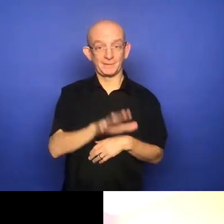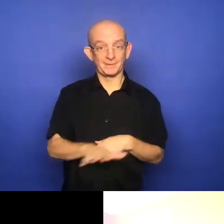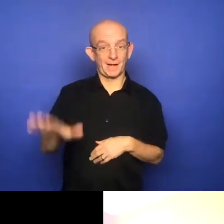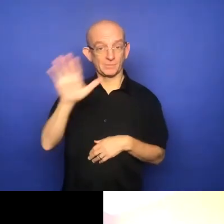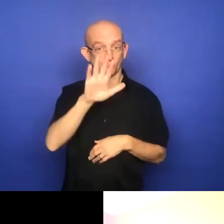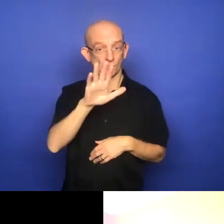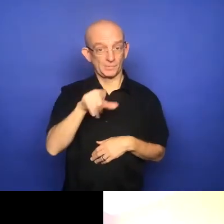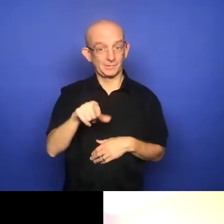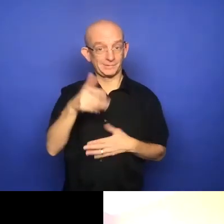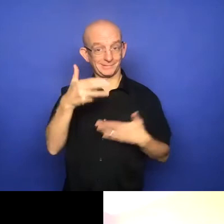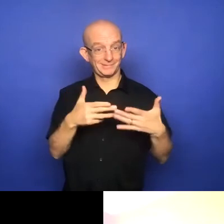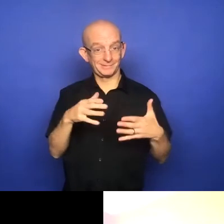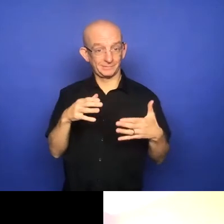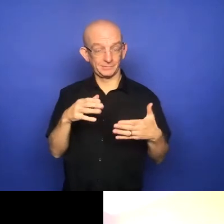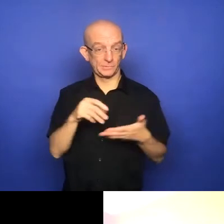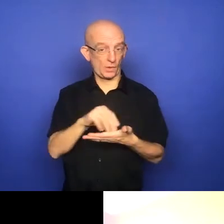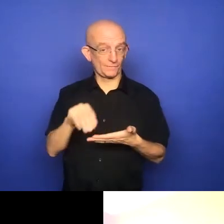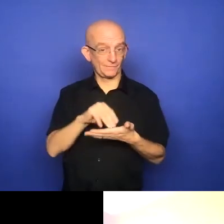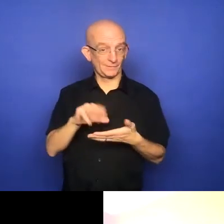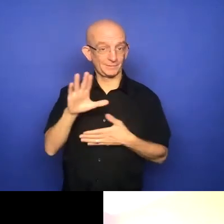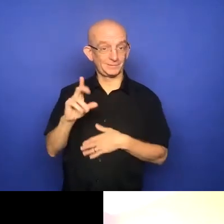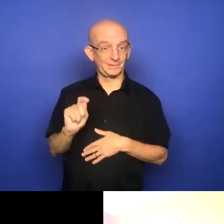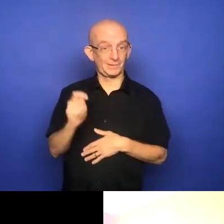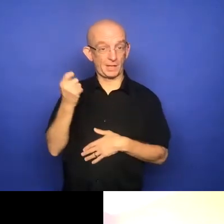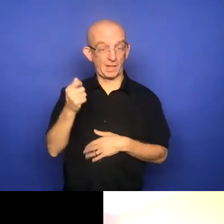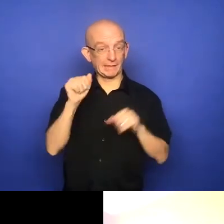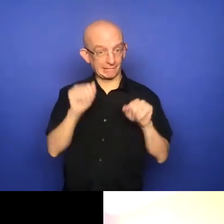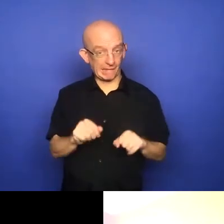national statistics office in Kenya, to include